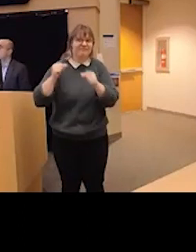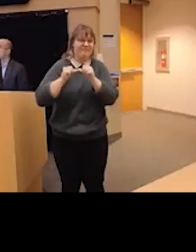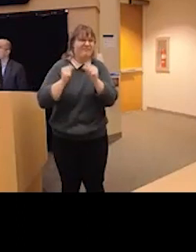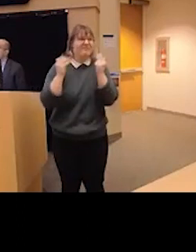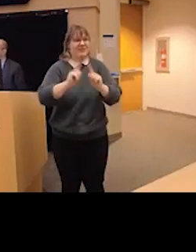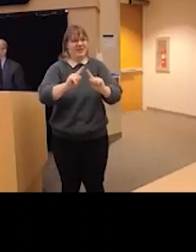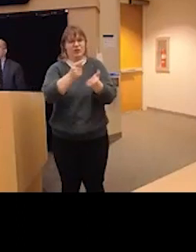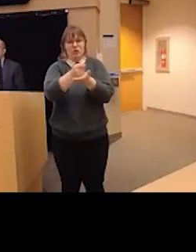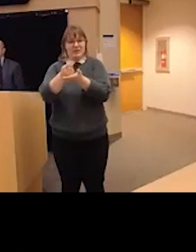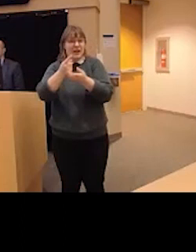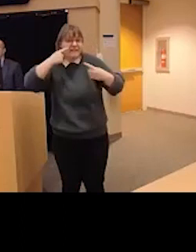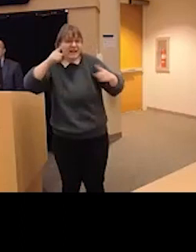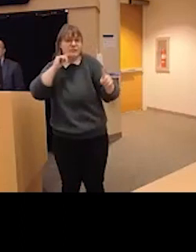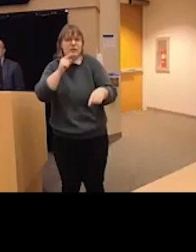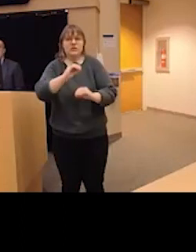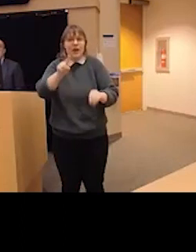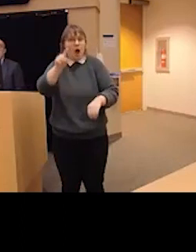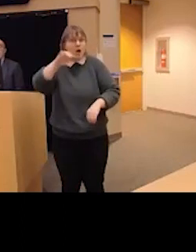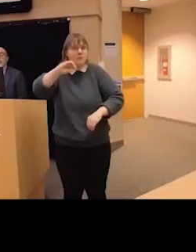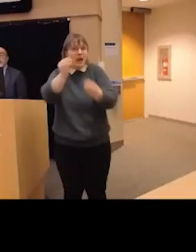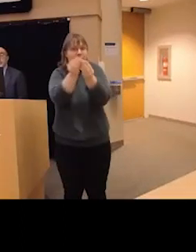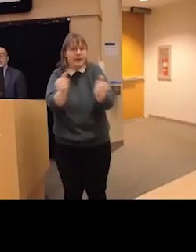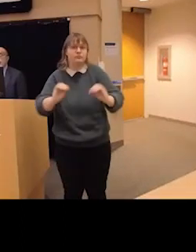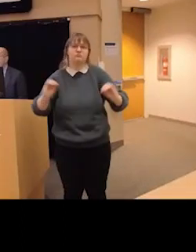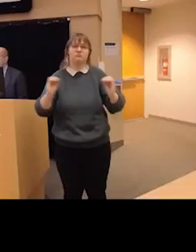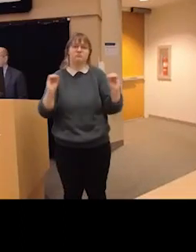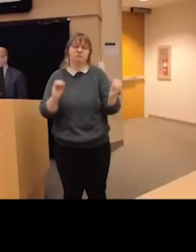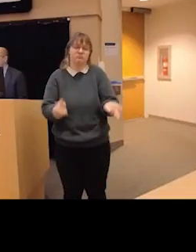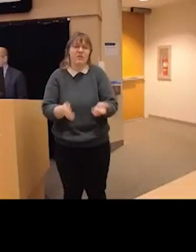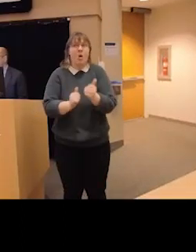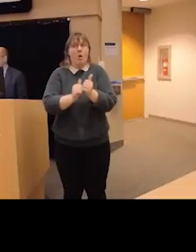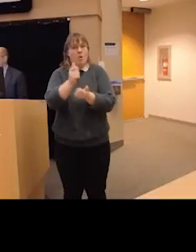are effective but nothing is 100% effective so for most treatments that are efficacious meaning that